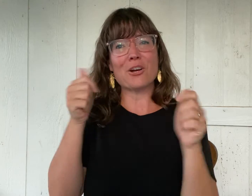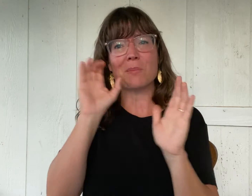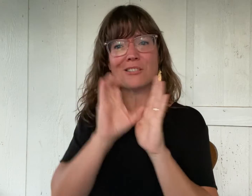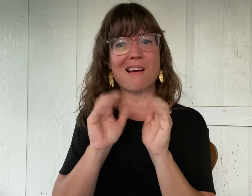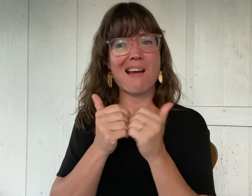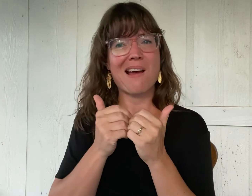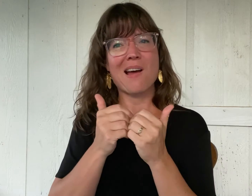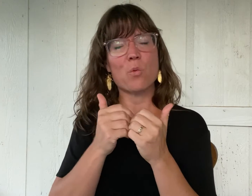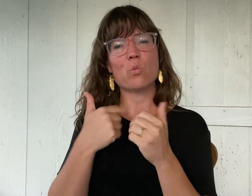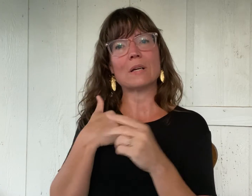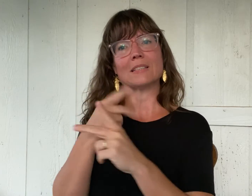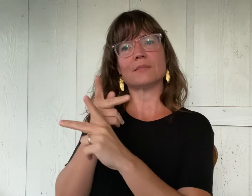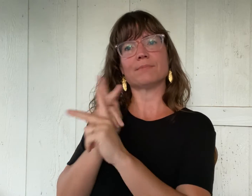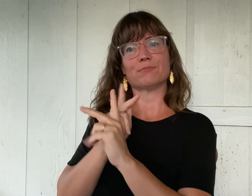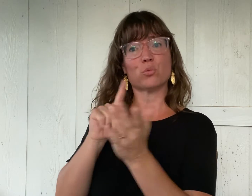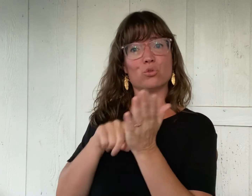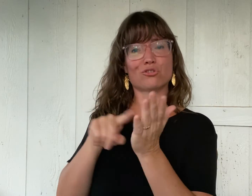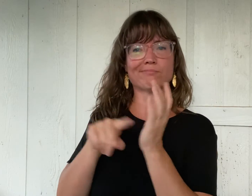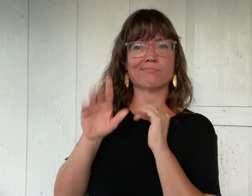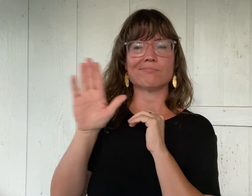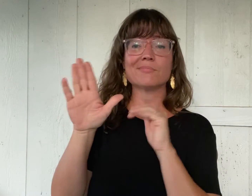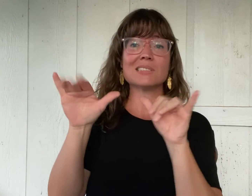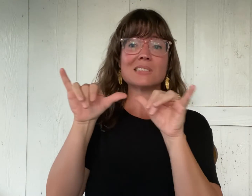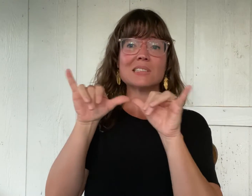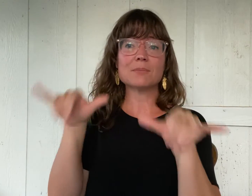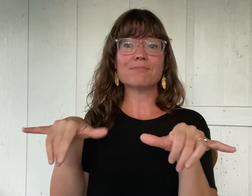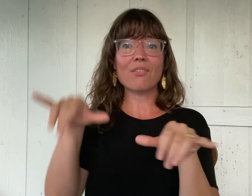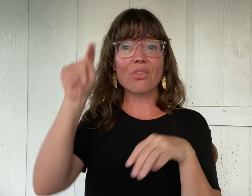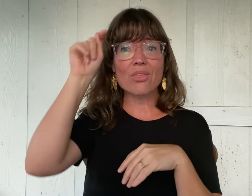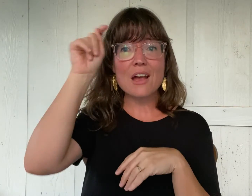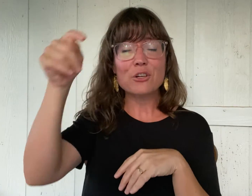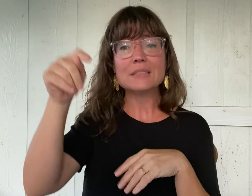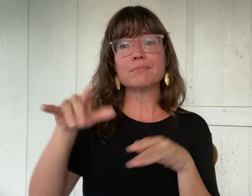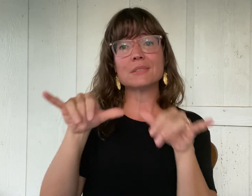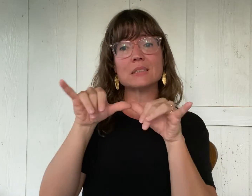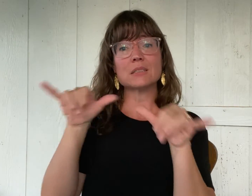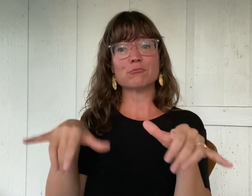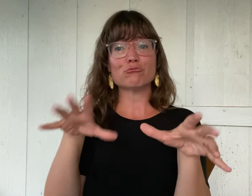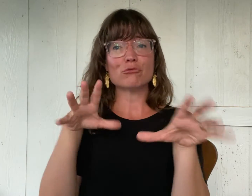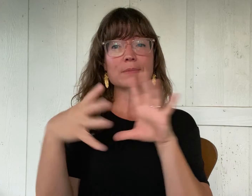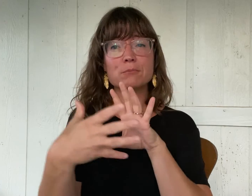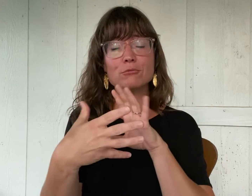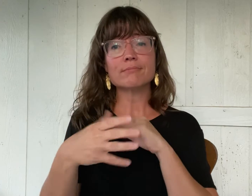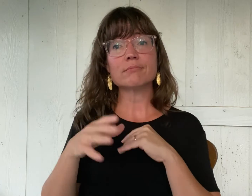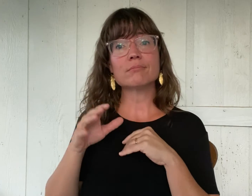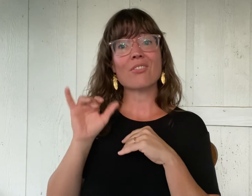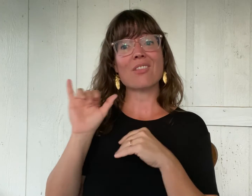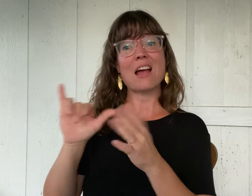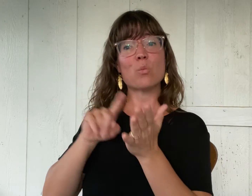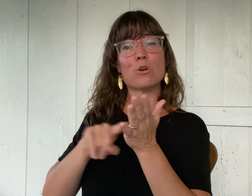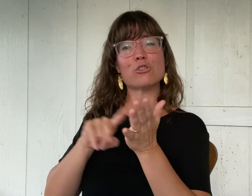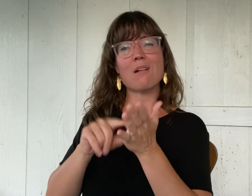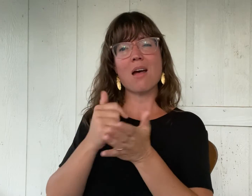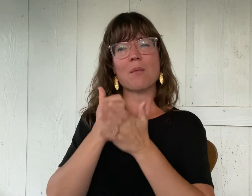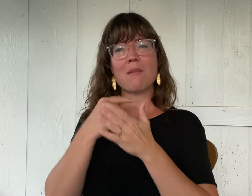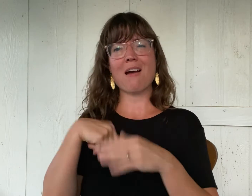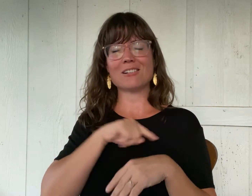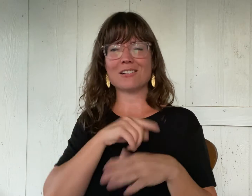In order to be able to see a bigger picture, we must turn to systems theory and systems transformation